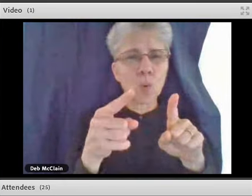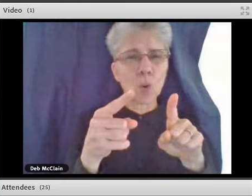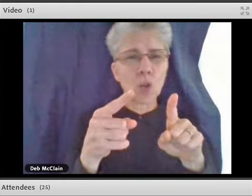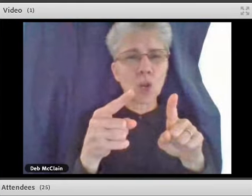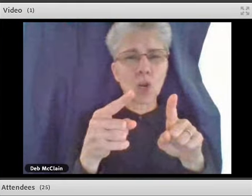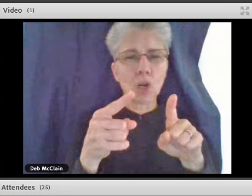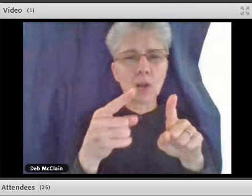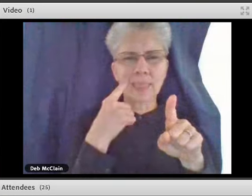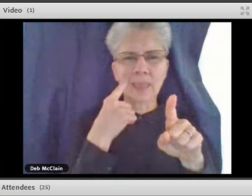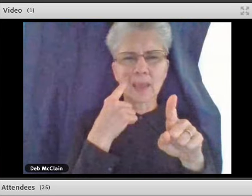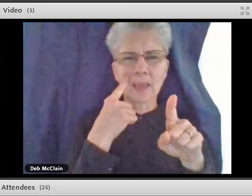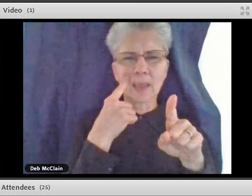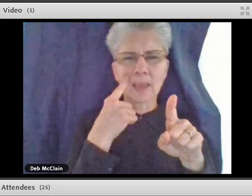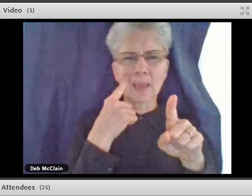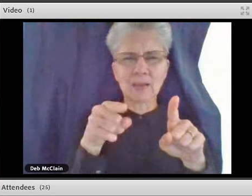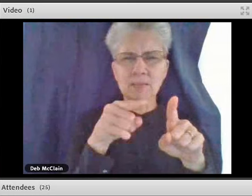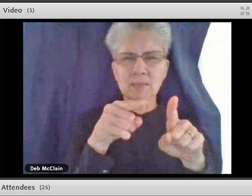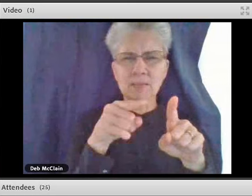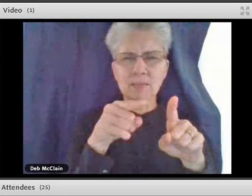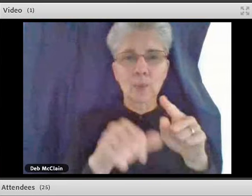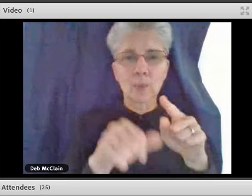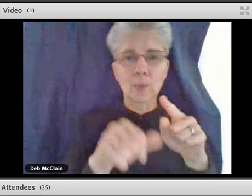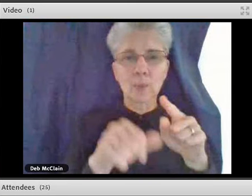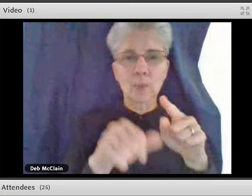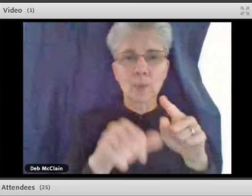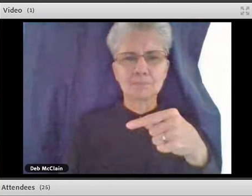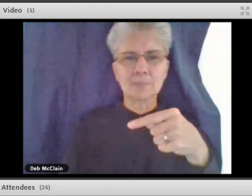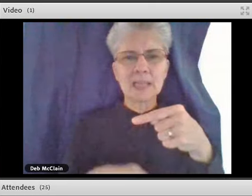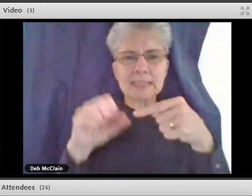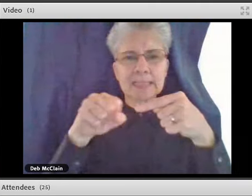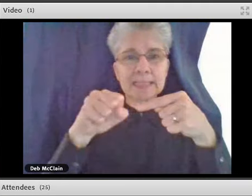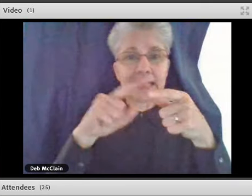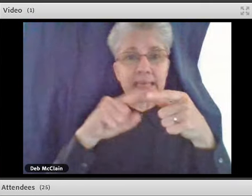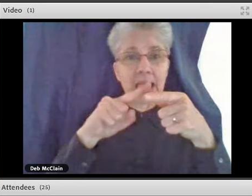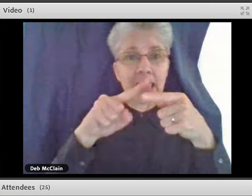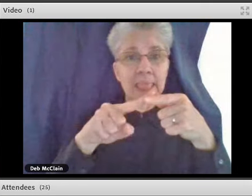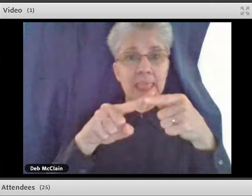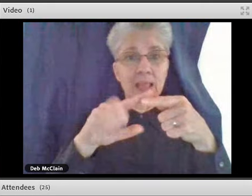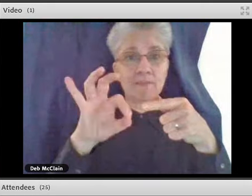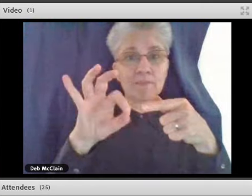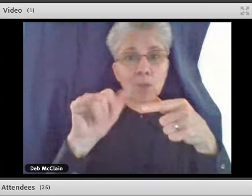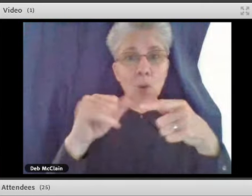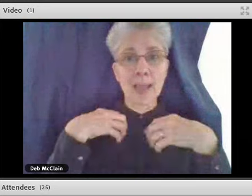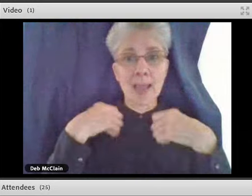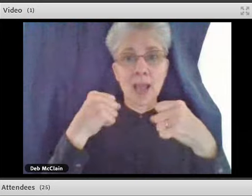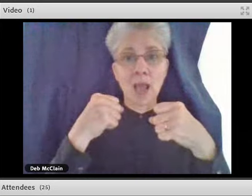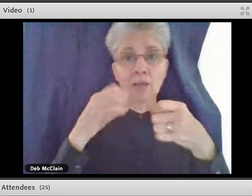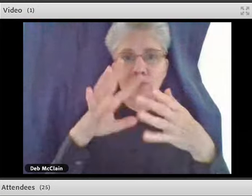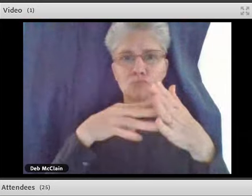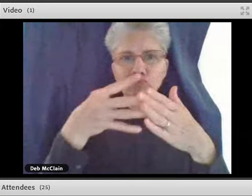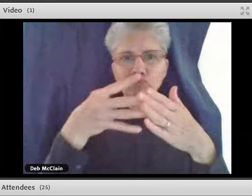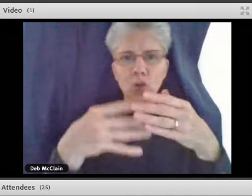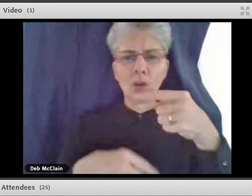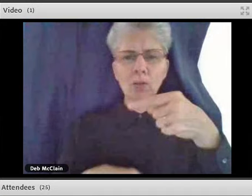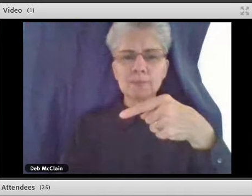Also, this is one for -- I did -- I believe I did this for Florida. So, you can get some statistics there.